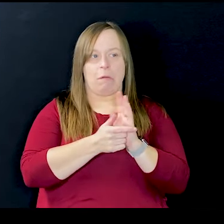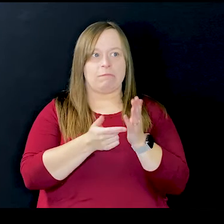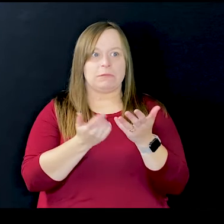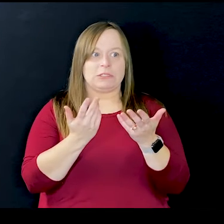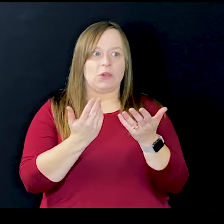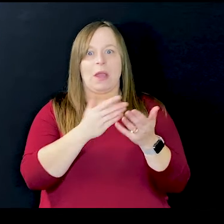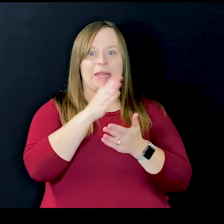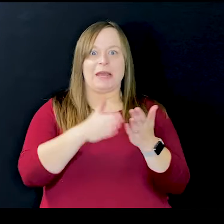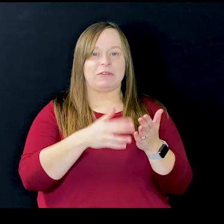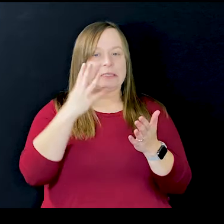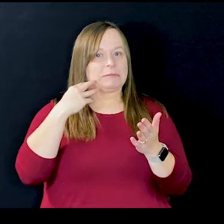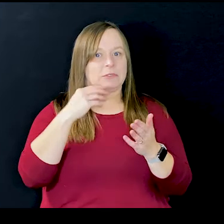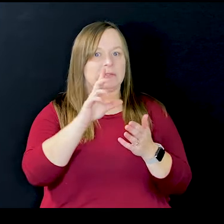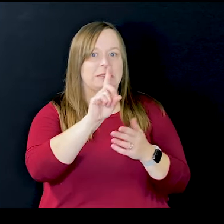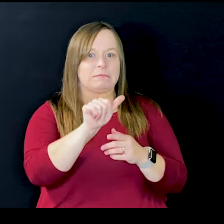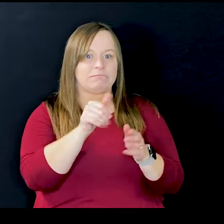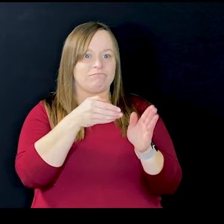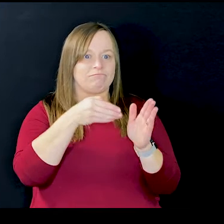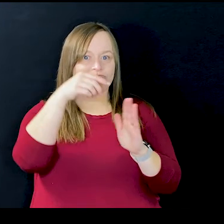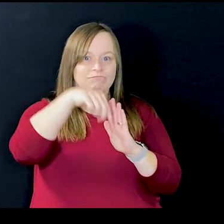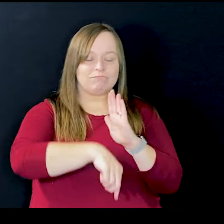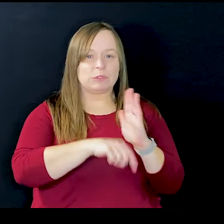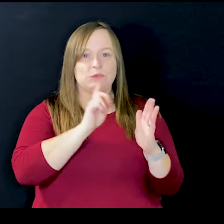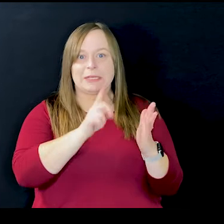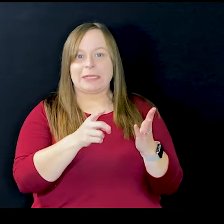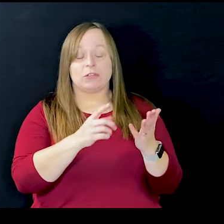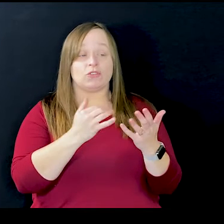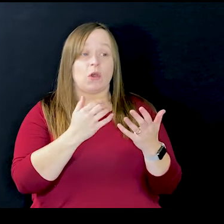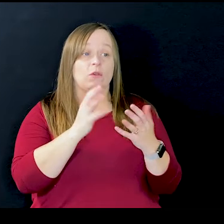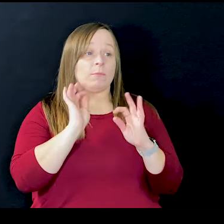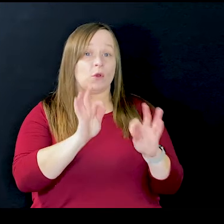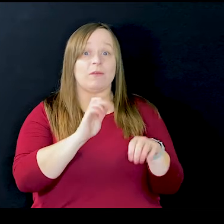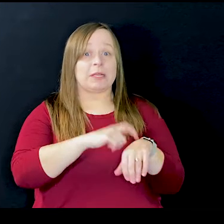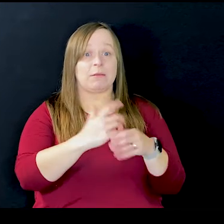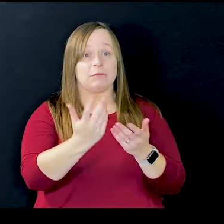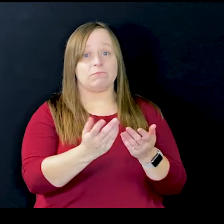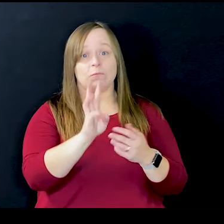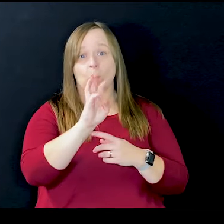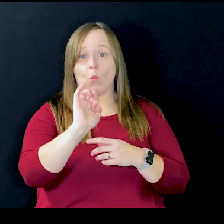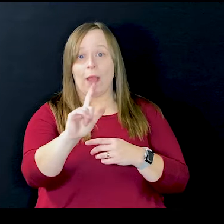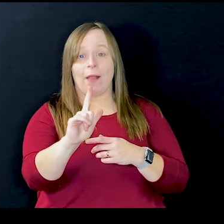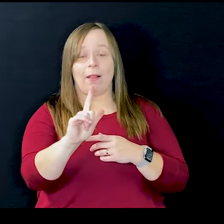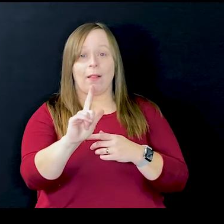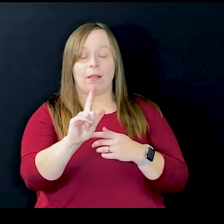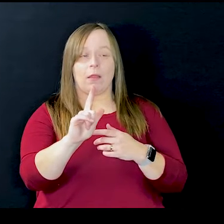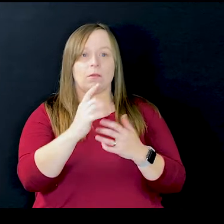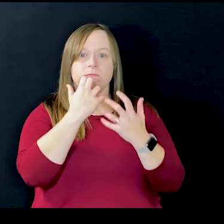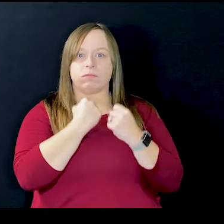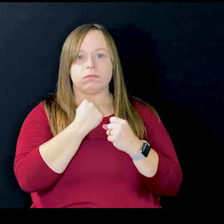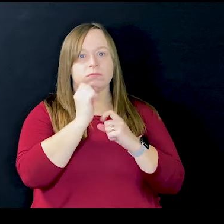So I never had any opportunity to explore that side. So Will was invaluable in that sense,